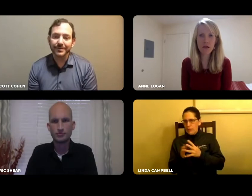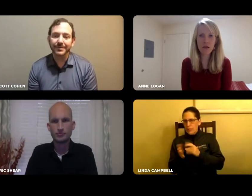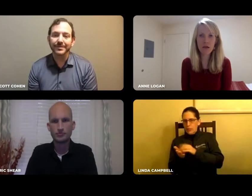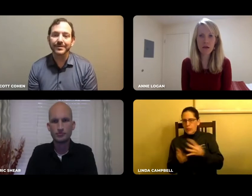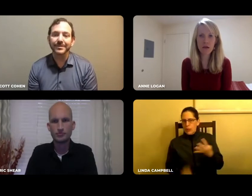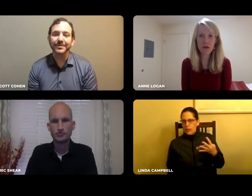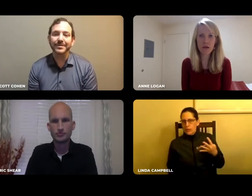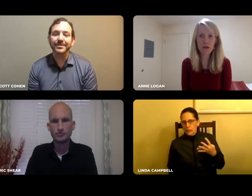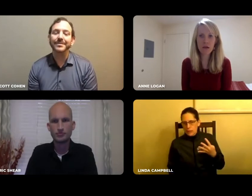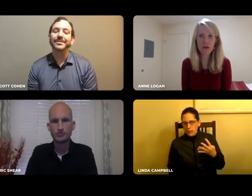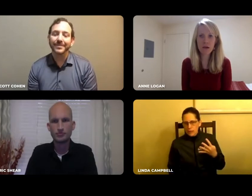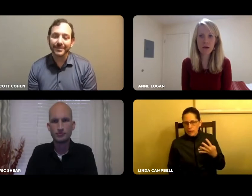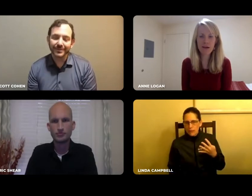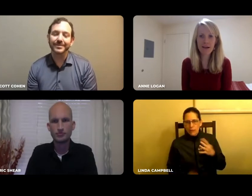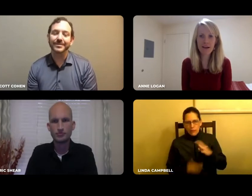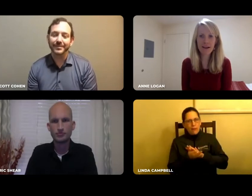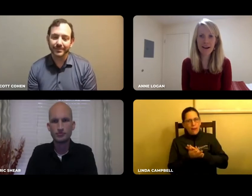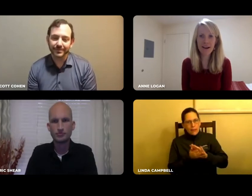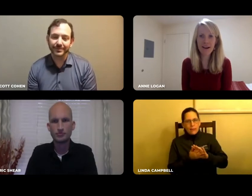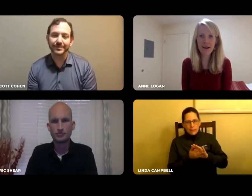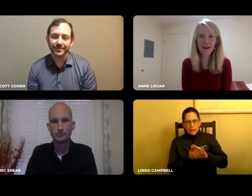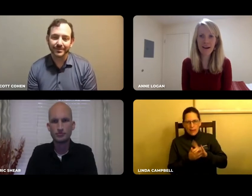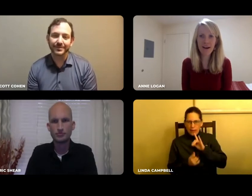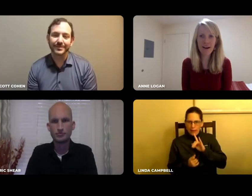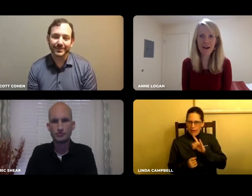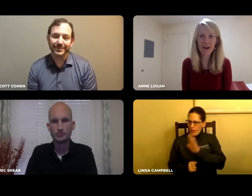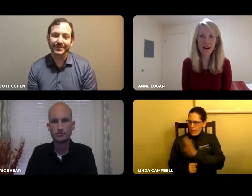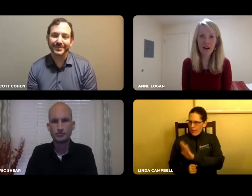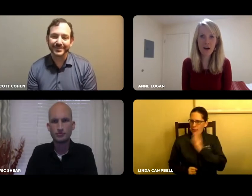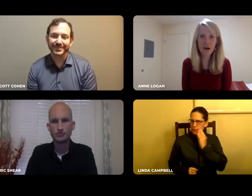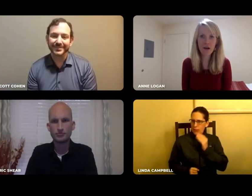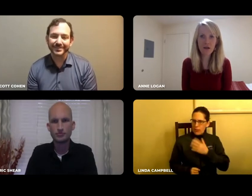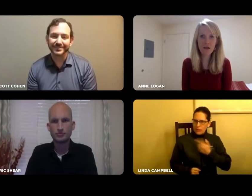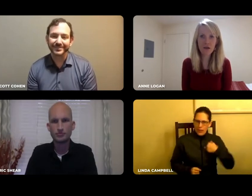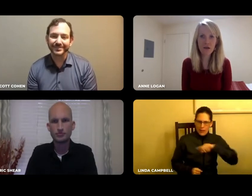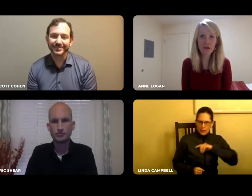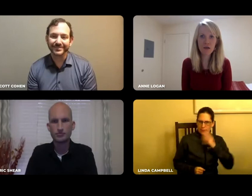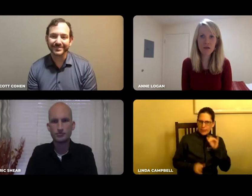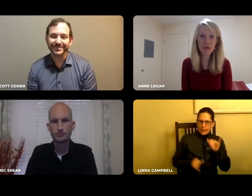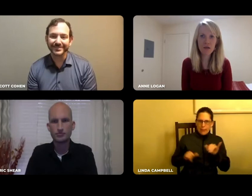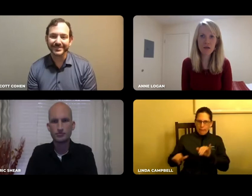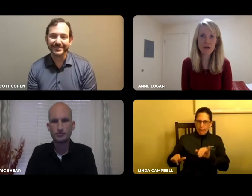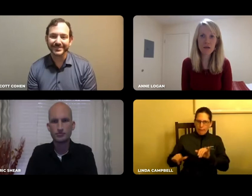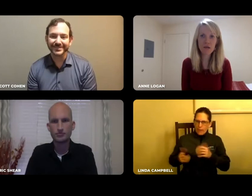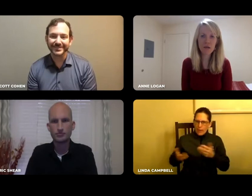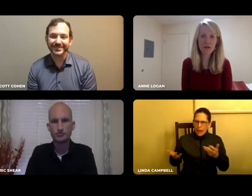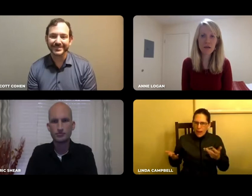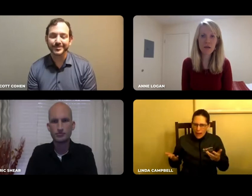It was myself, another professor and a student.